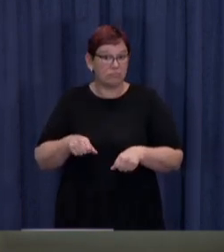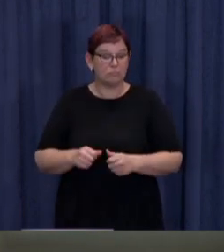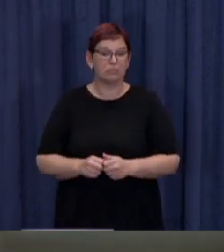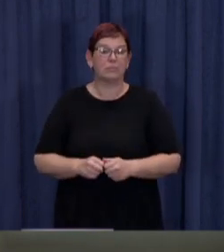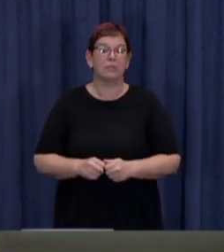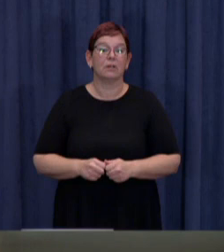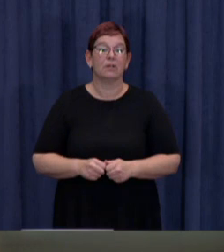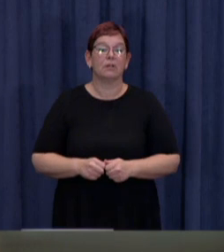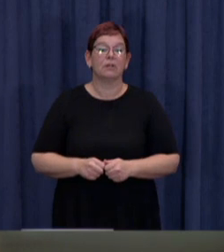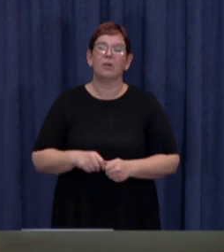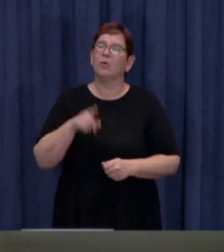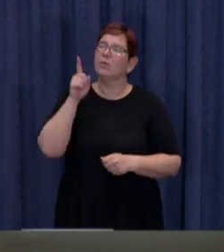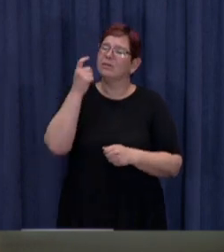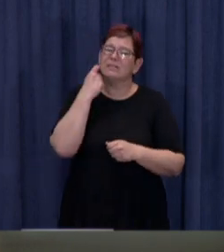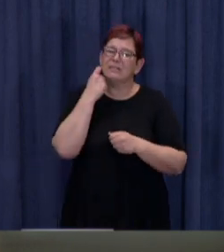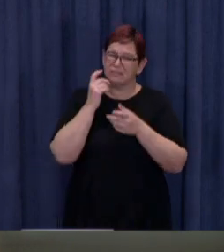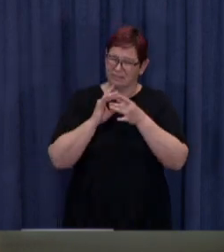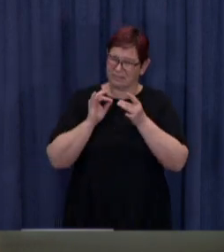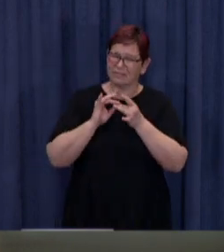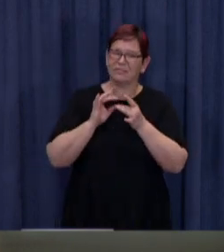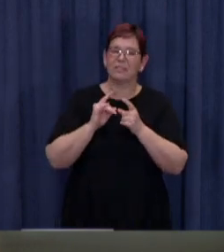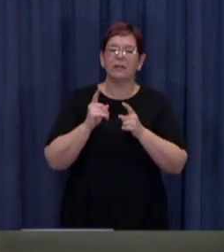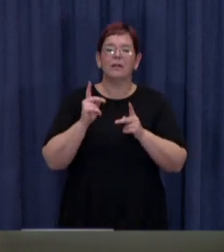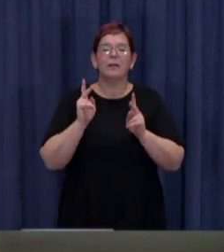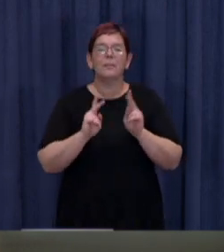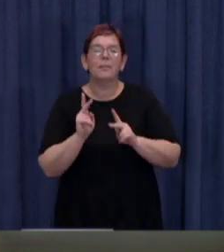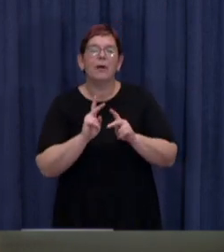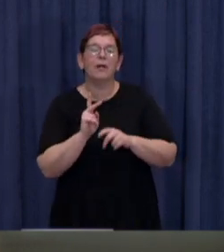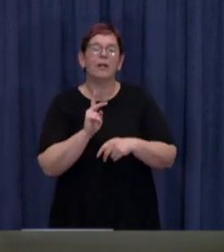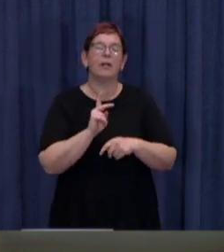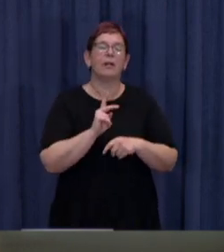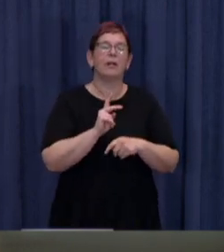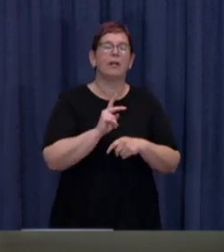do with these powers like what is on the table at the moment for you?